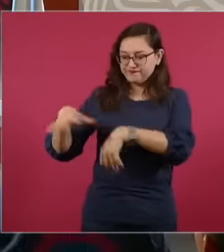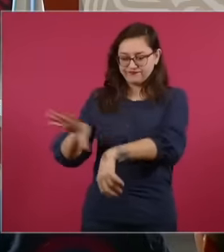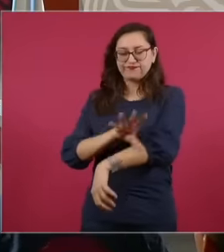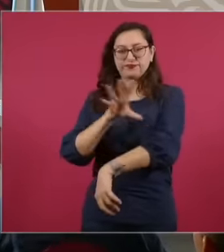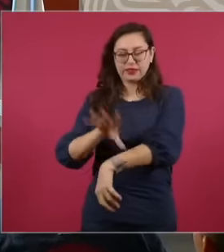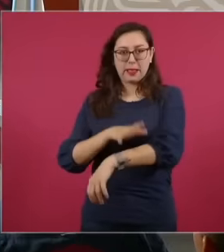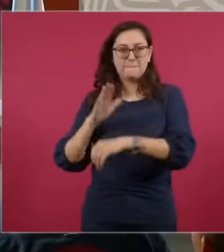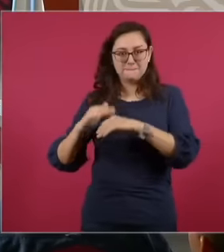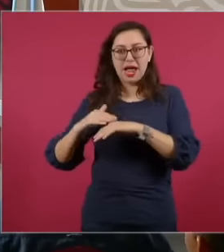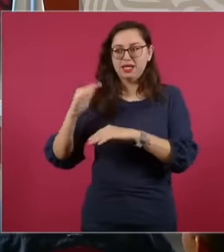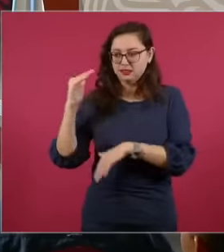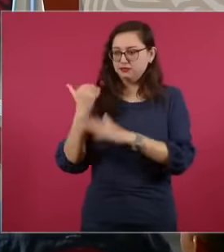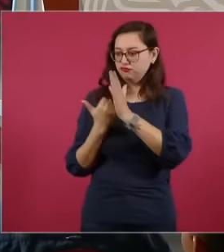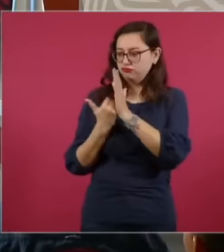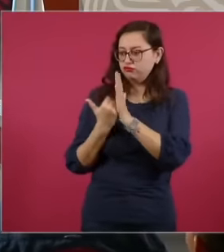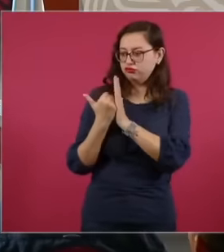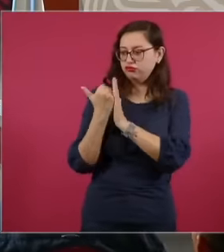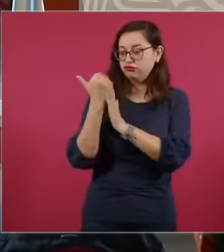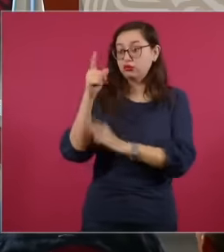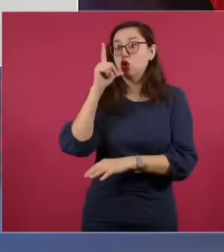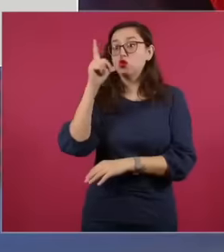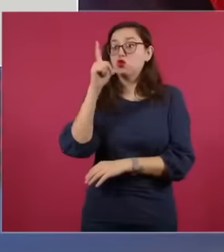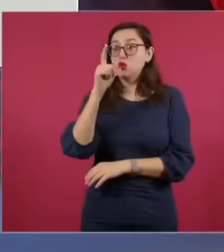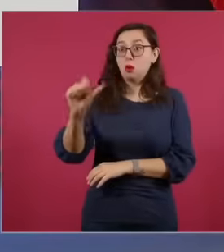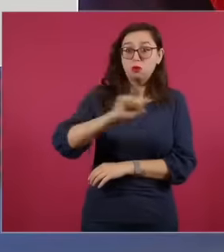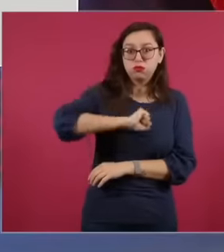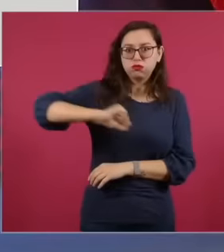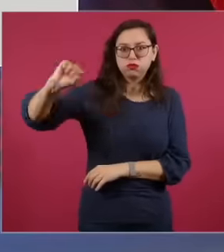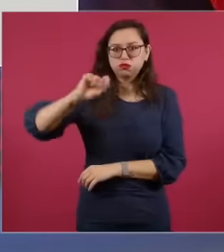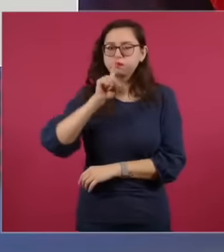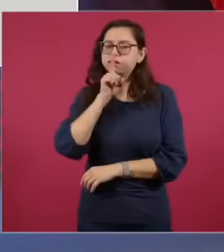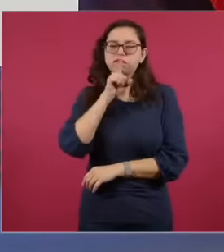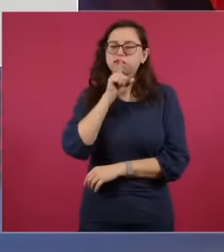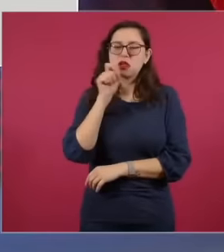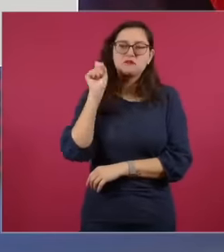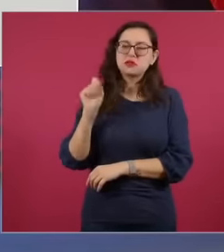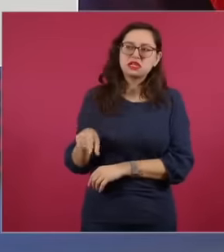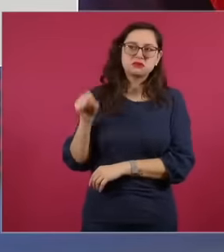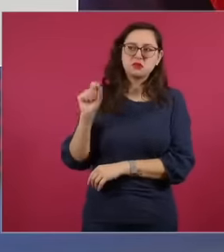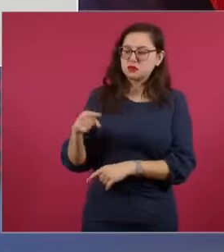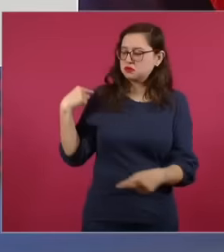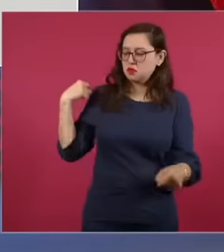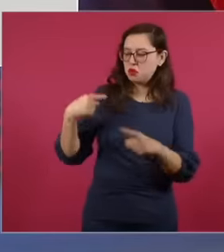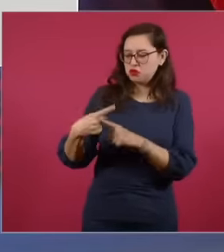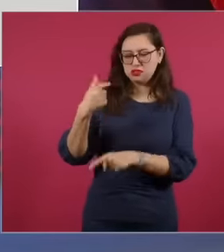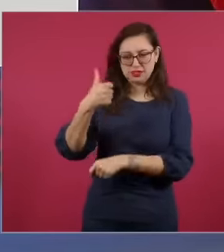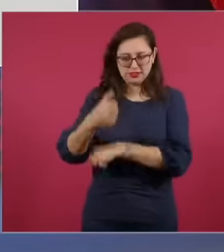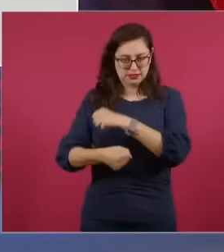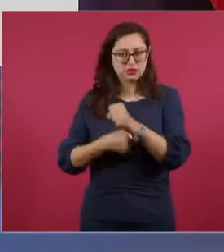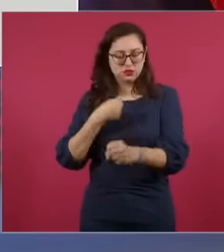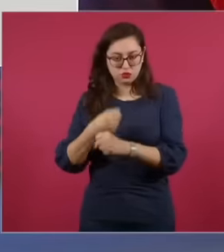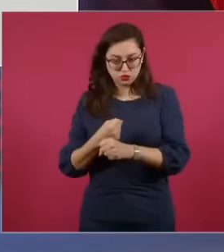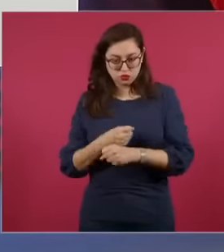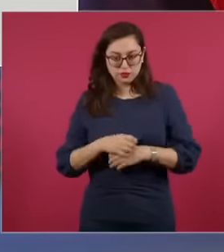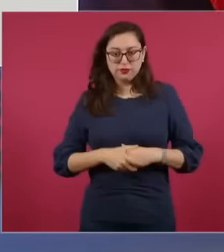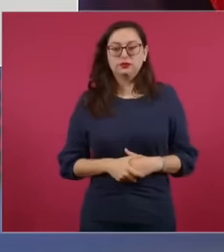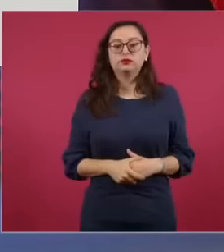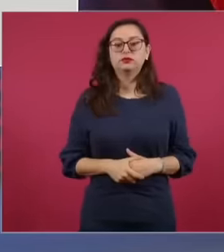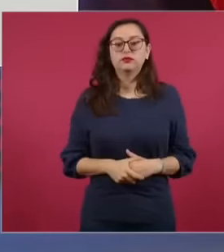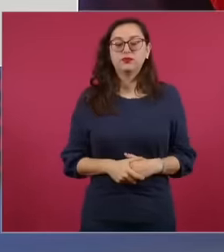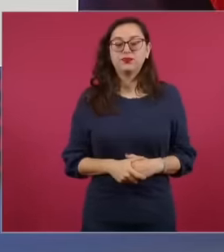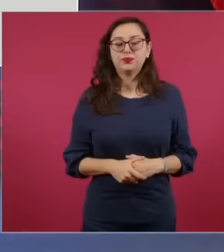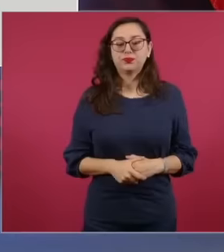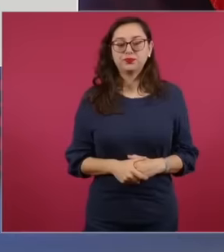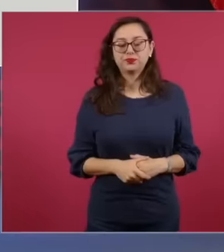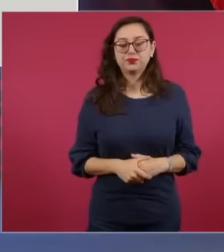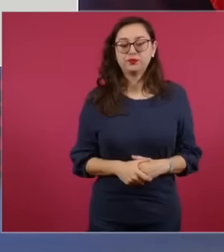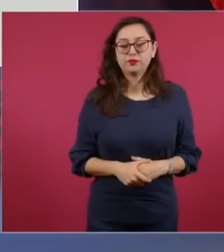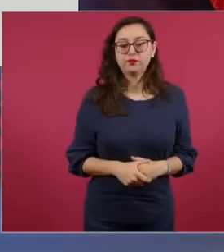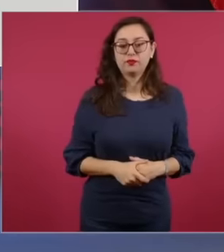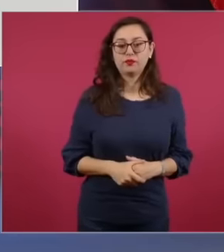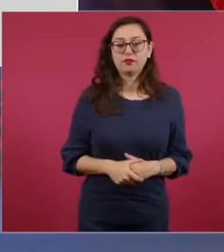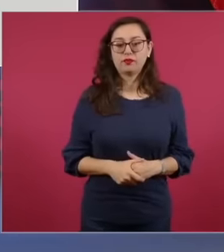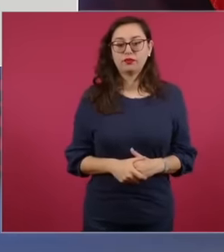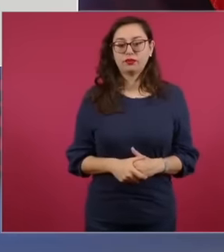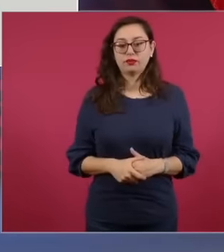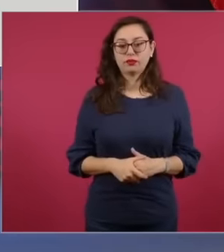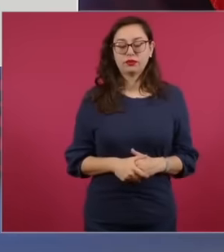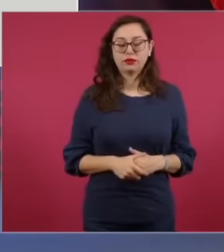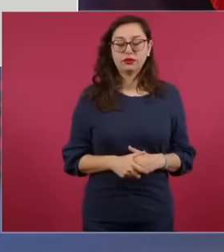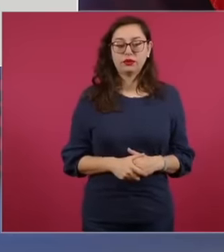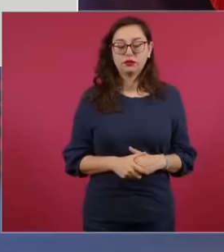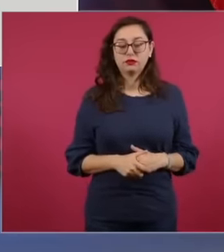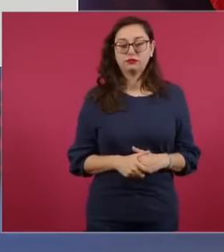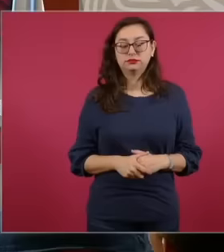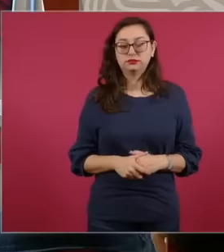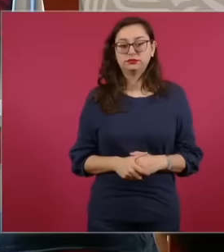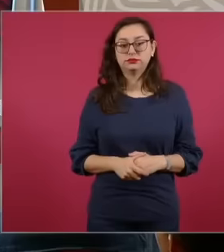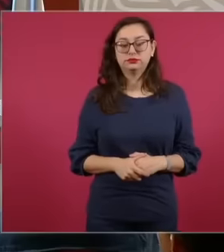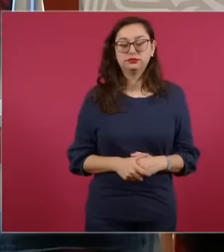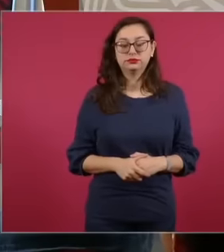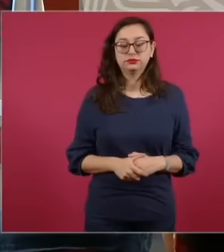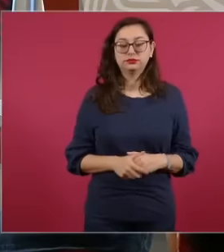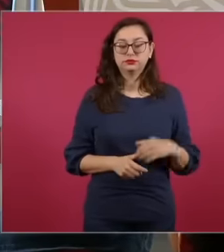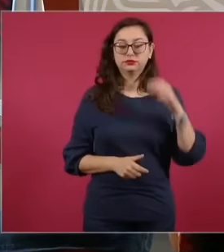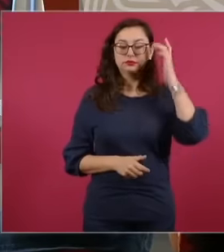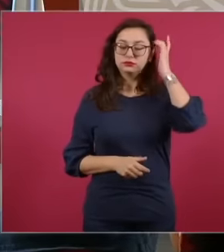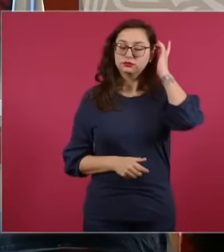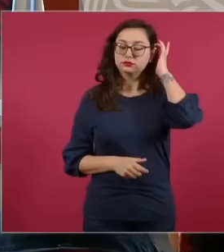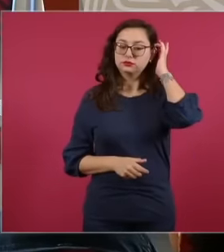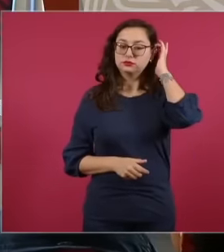today such companies sell at very high prices to the